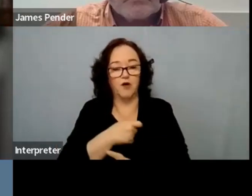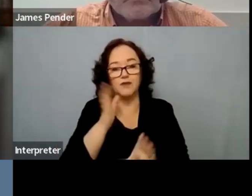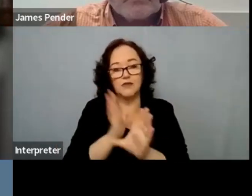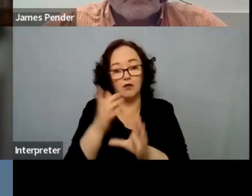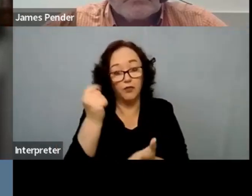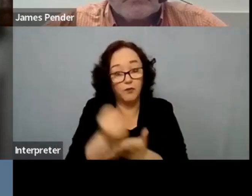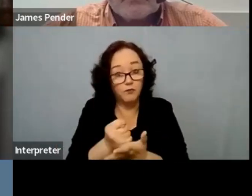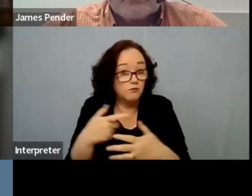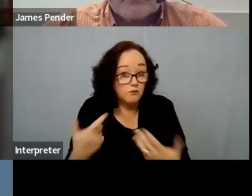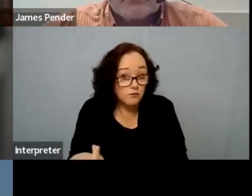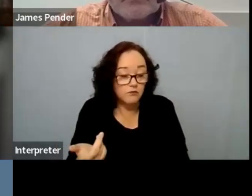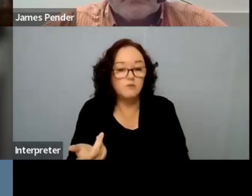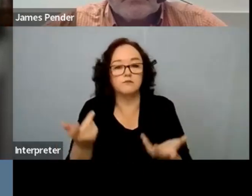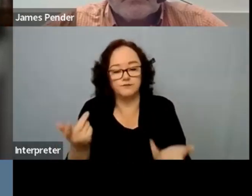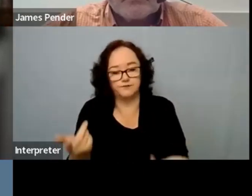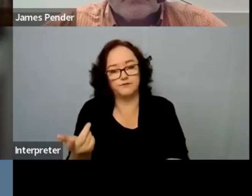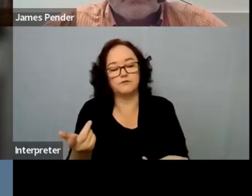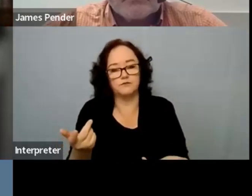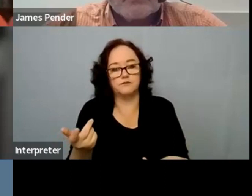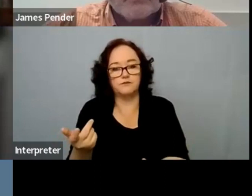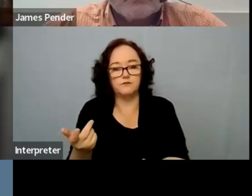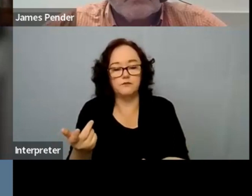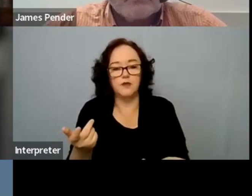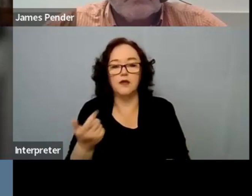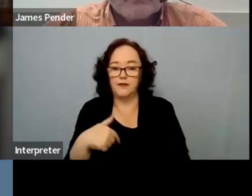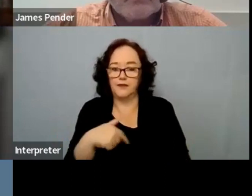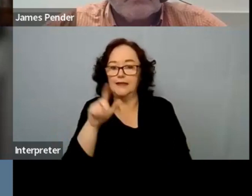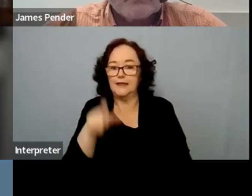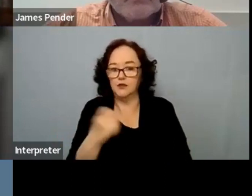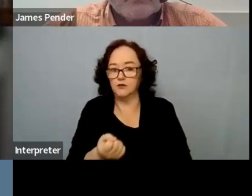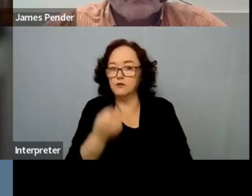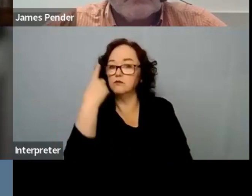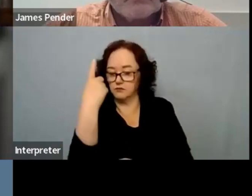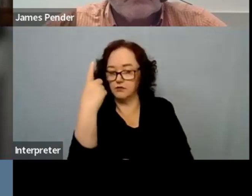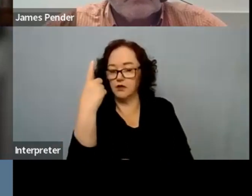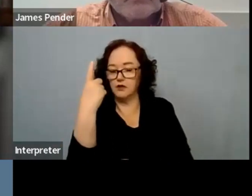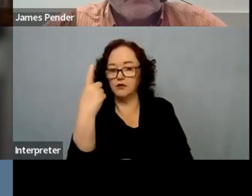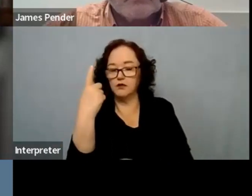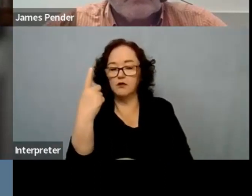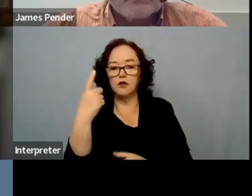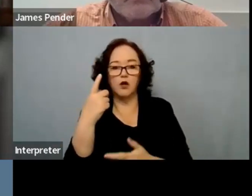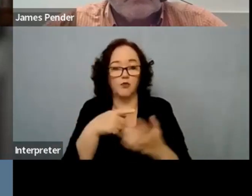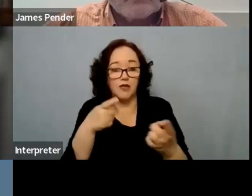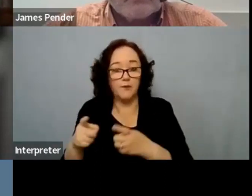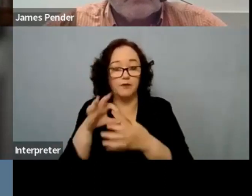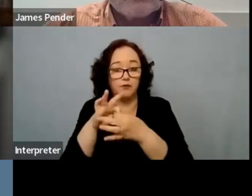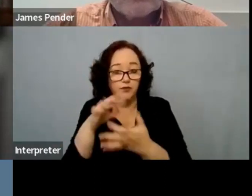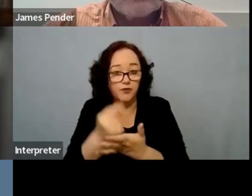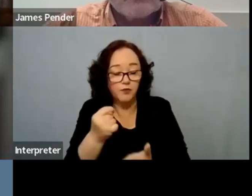to be able to understand what is going on in the therapy, they have to apply it to themselves,